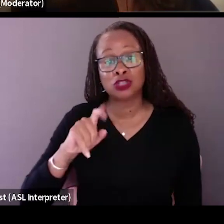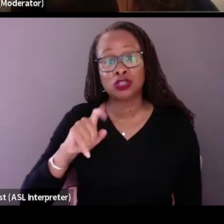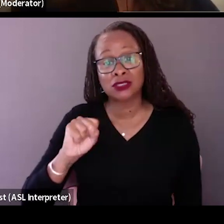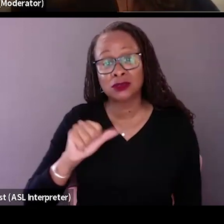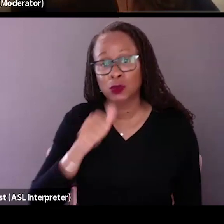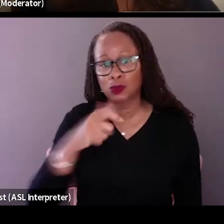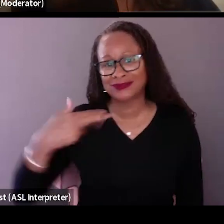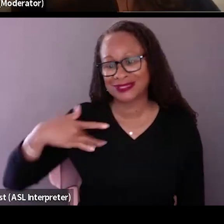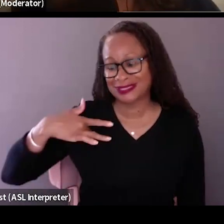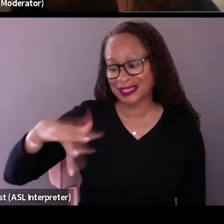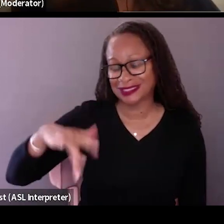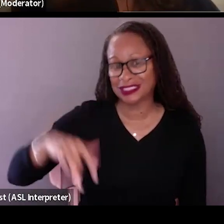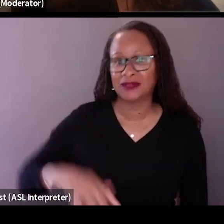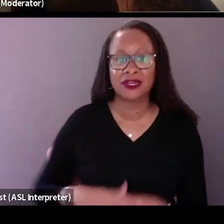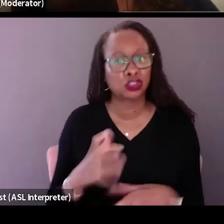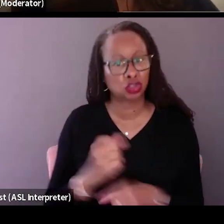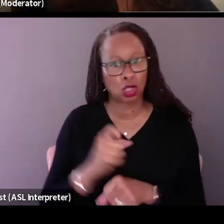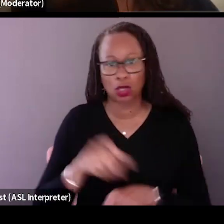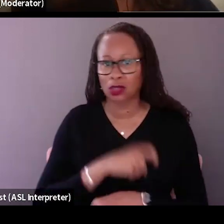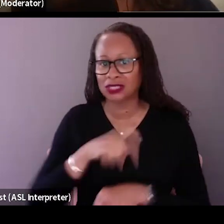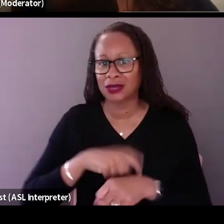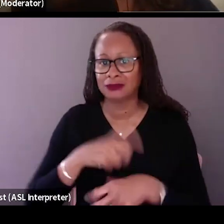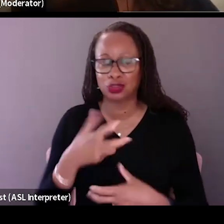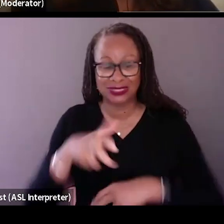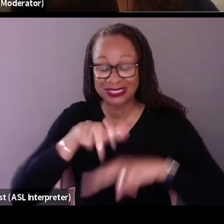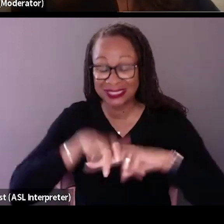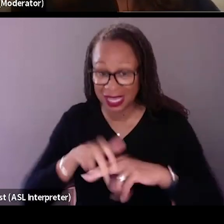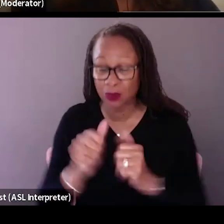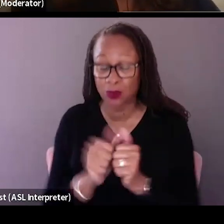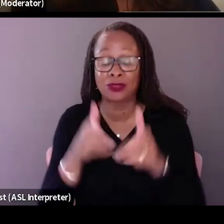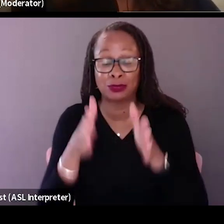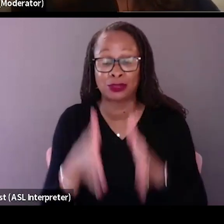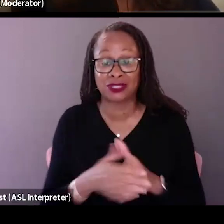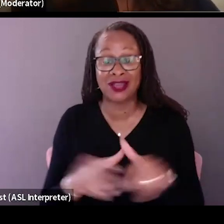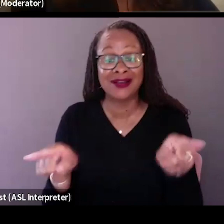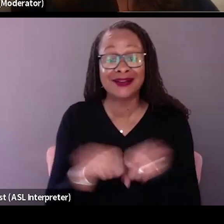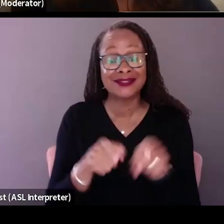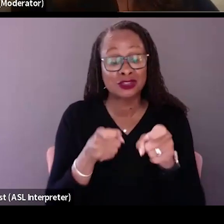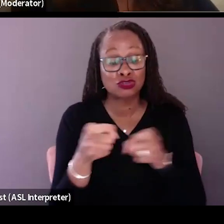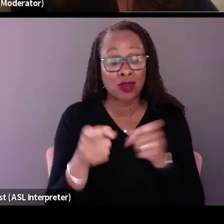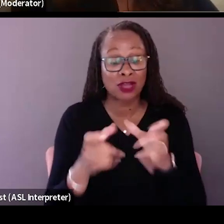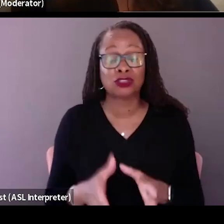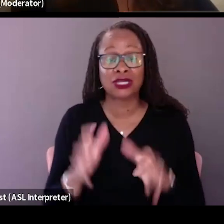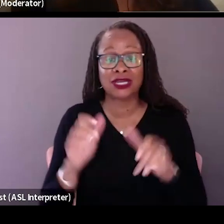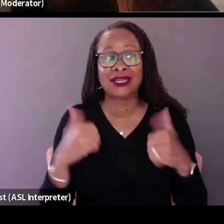even to get to sit down, you know, as a director, it can work a couple different ways